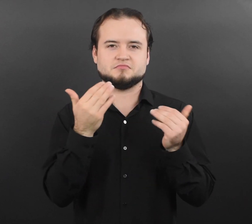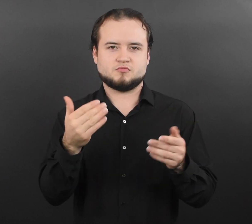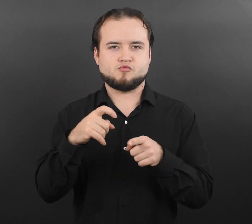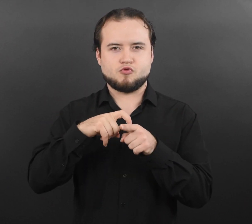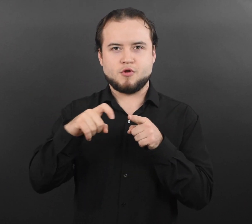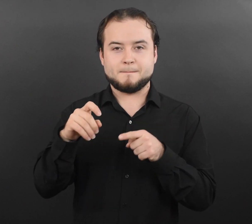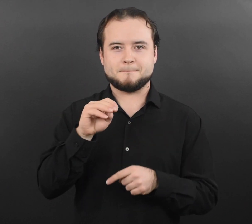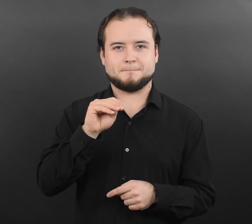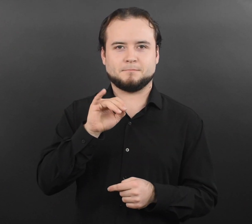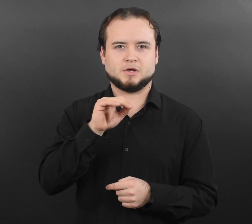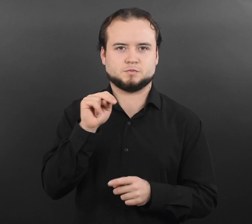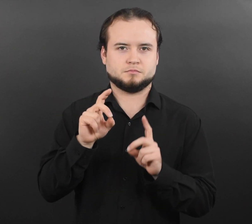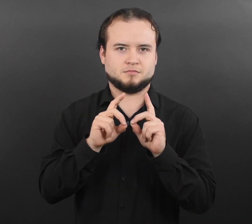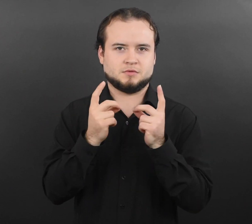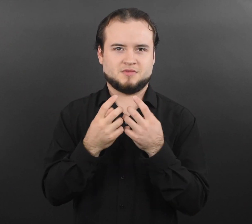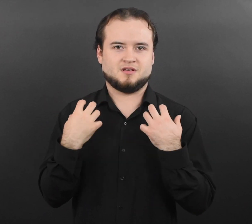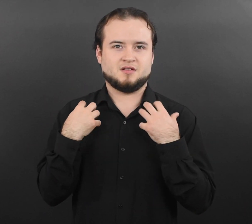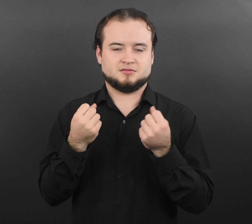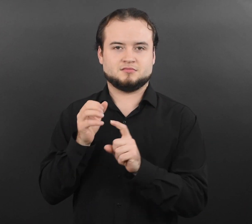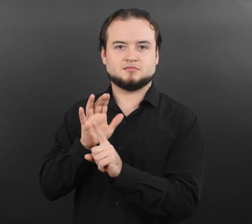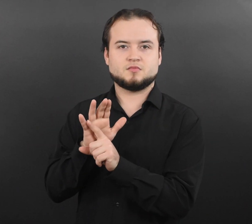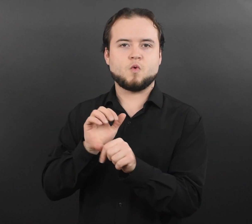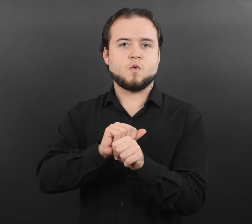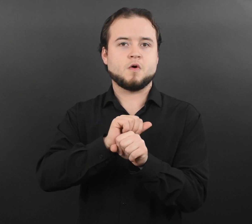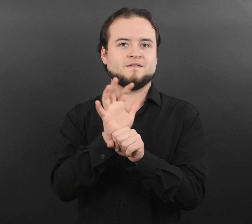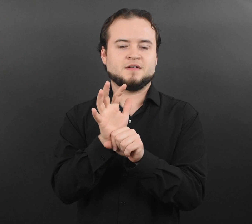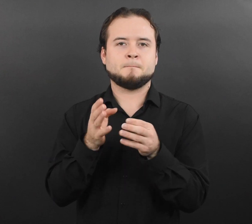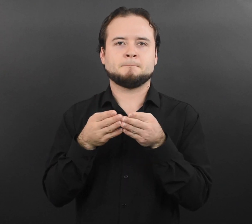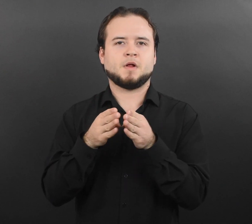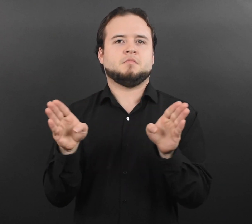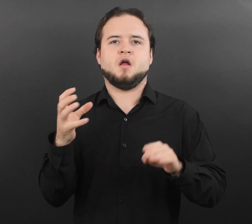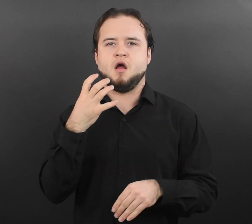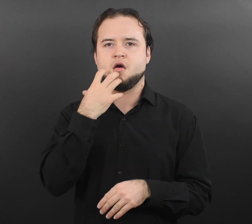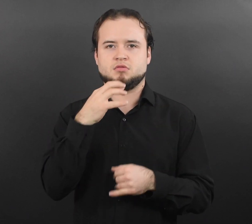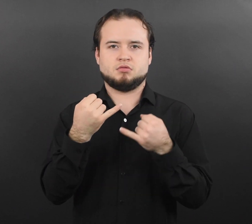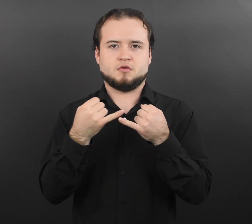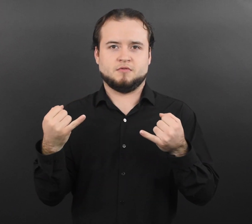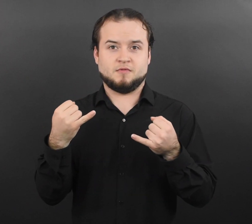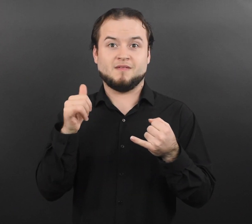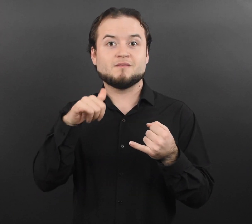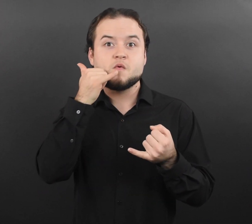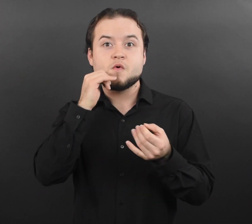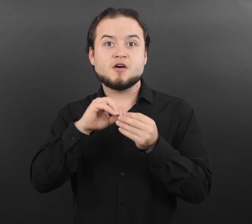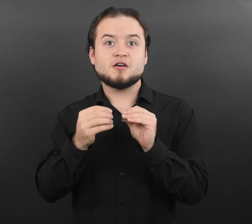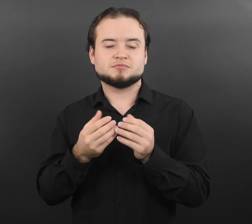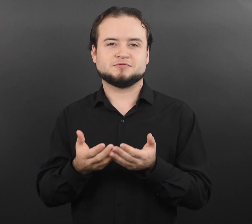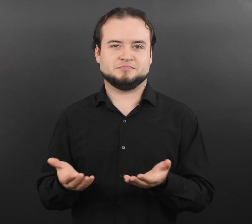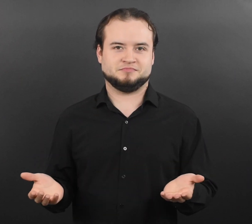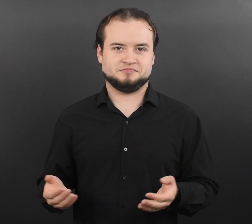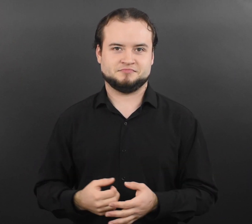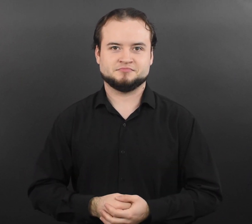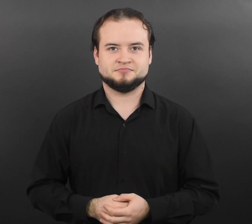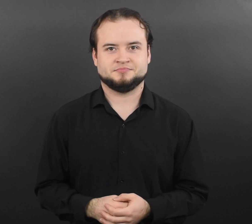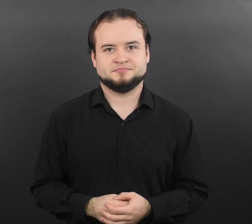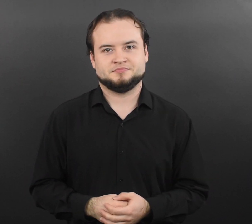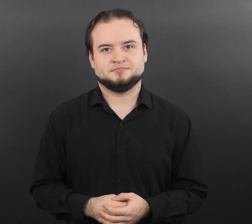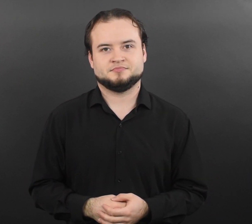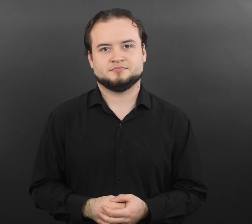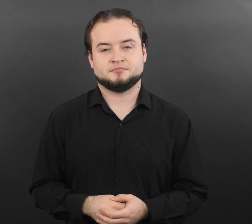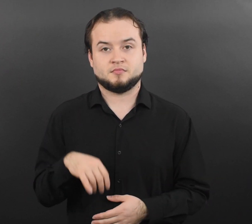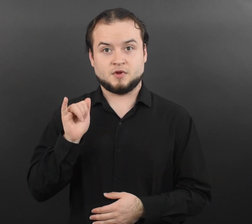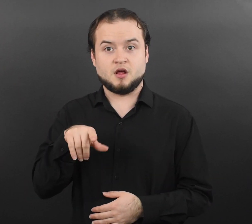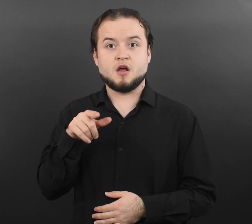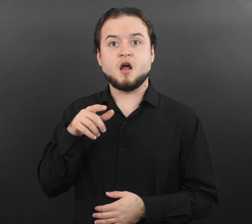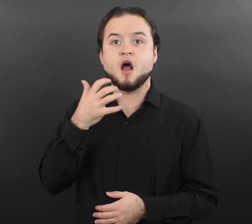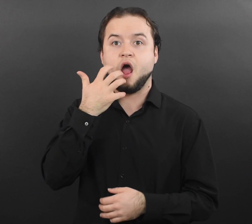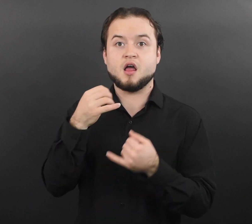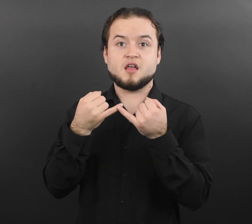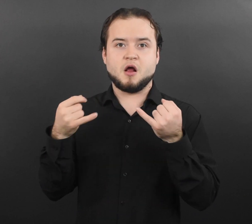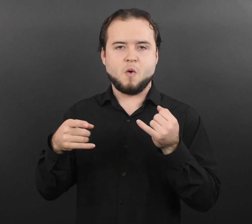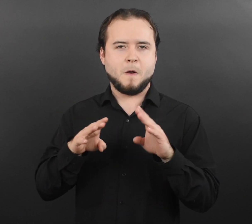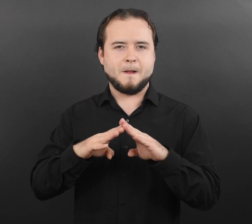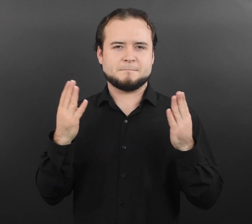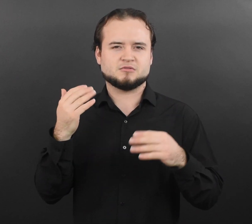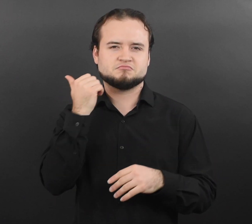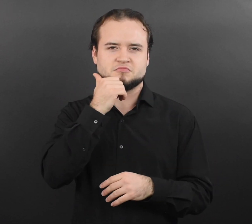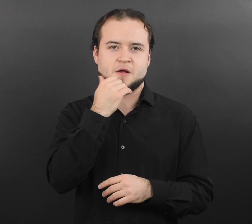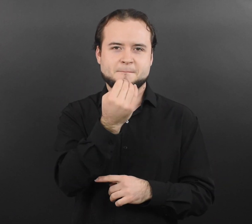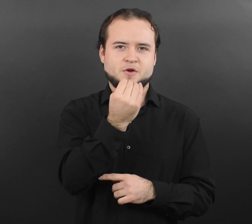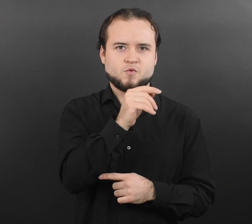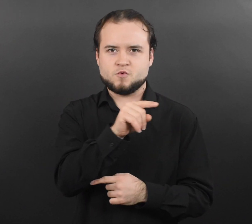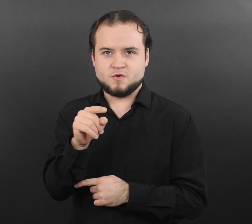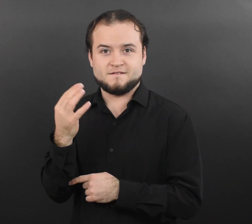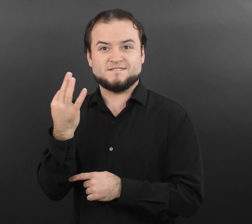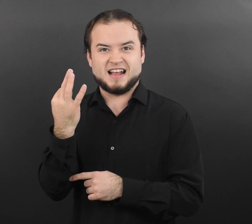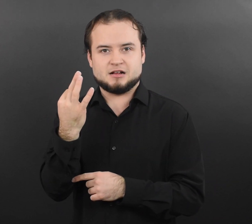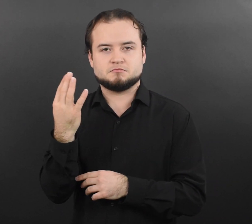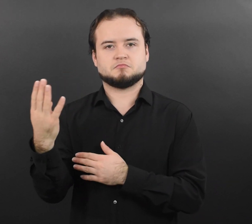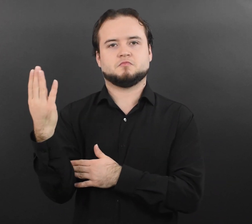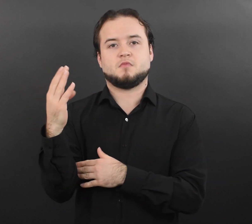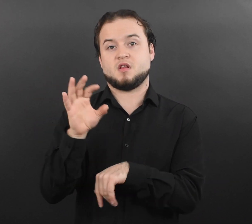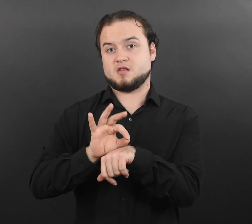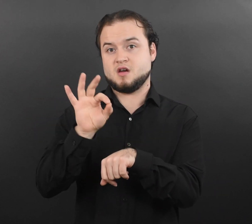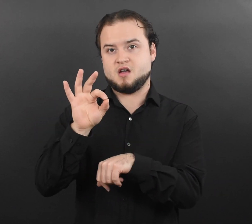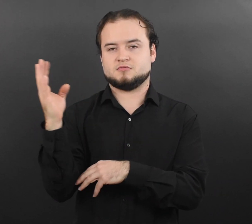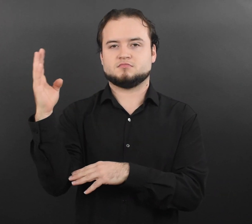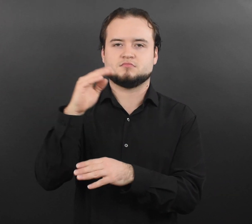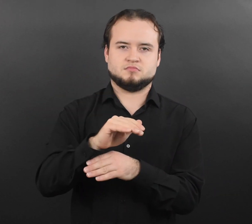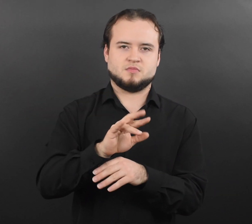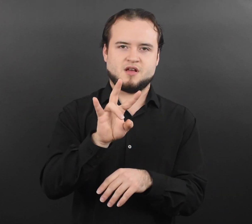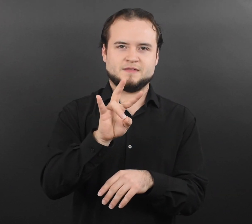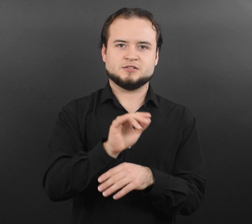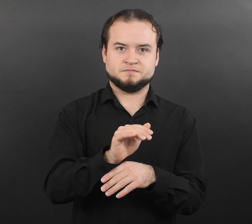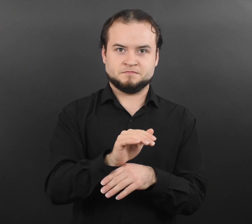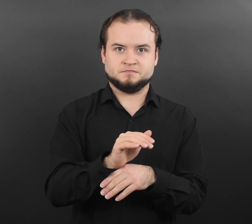10 a.m. to 6 p.m. About the test kits